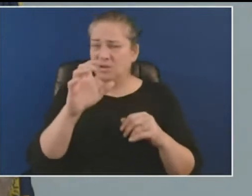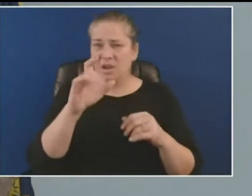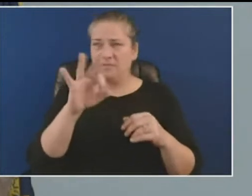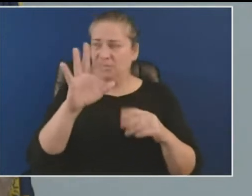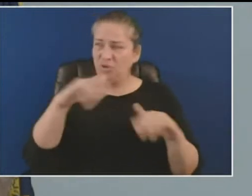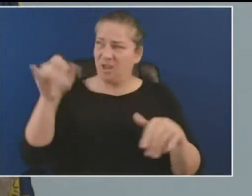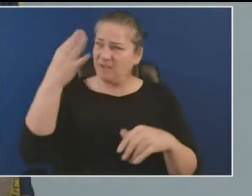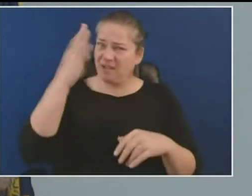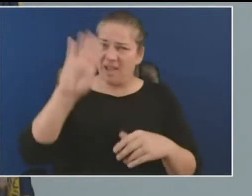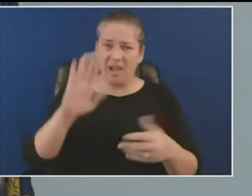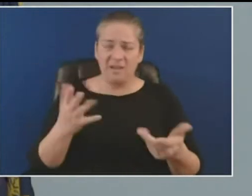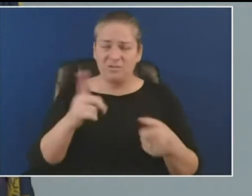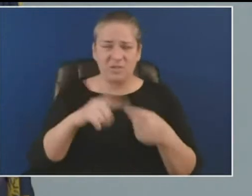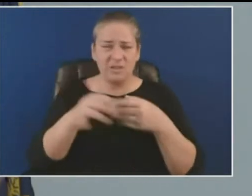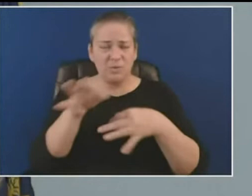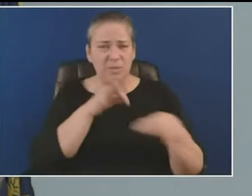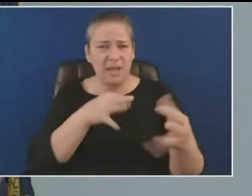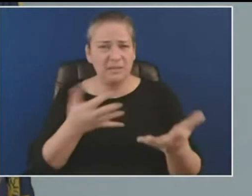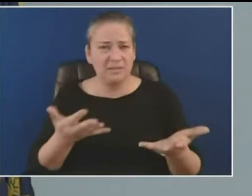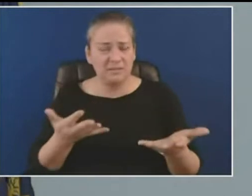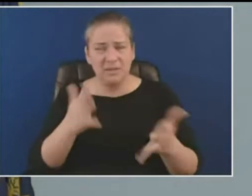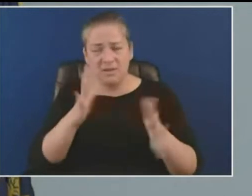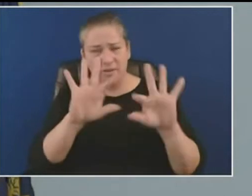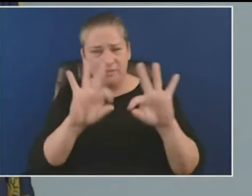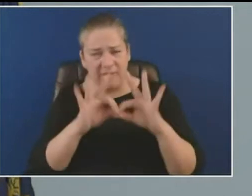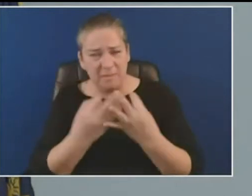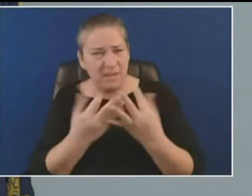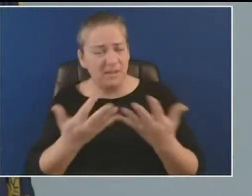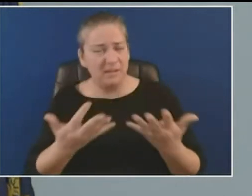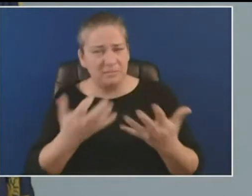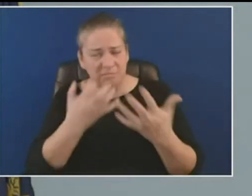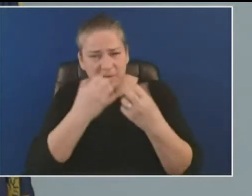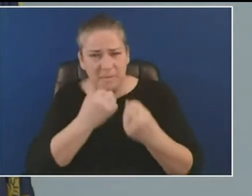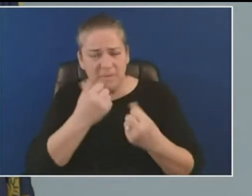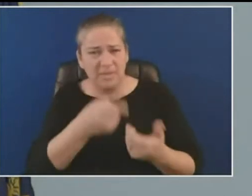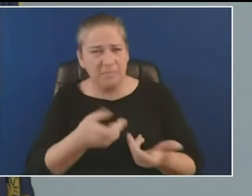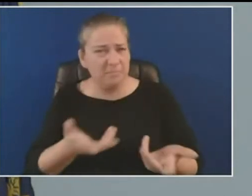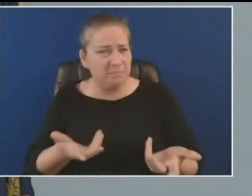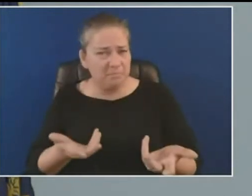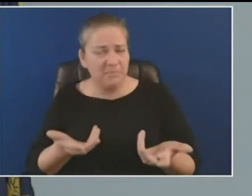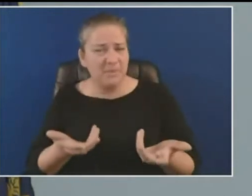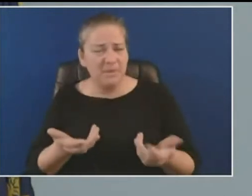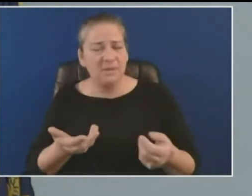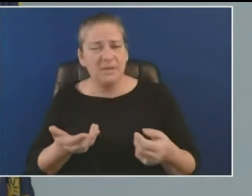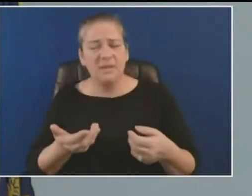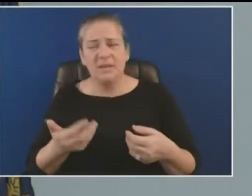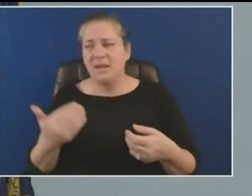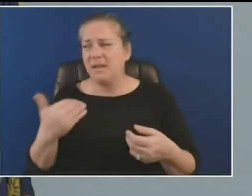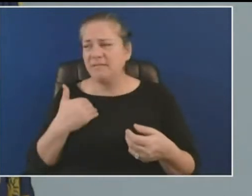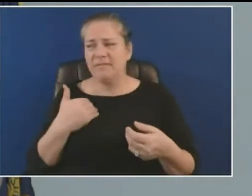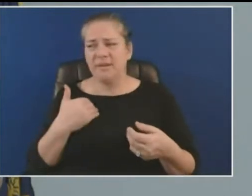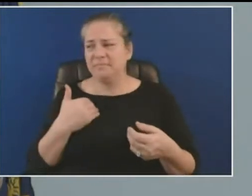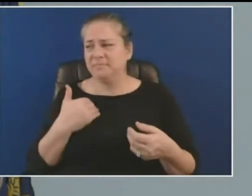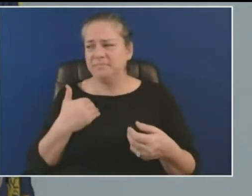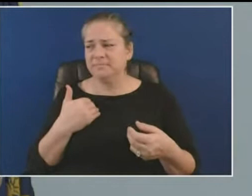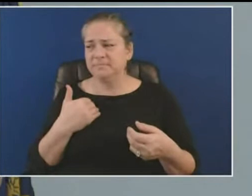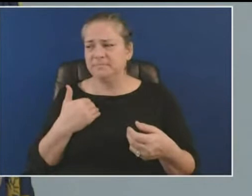Communities to their families. This is this is yet another. Tough day and a tough two